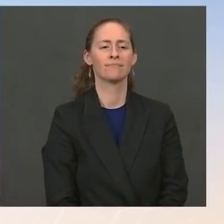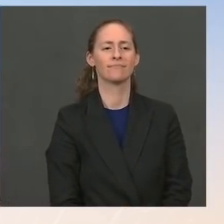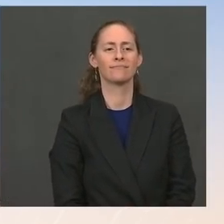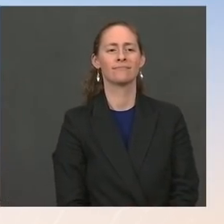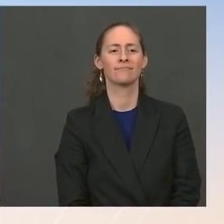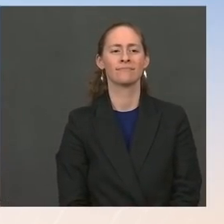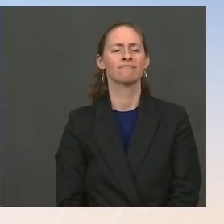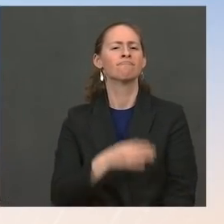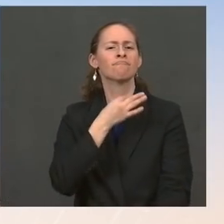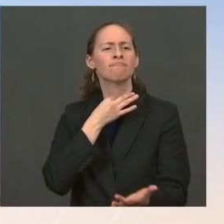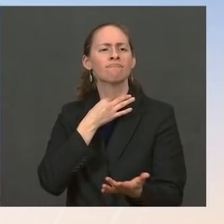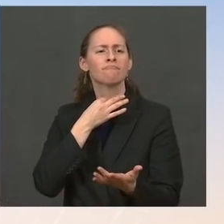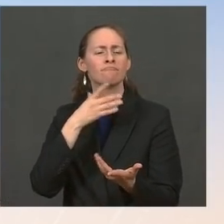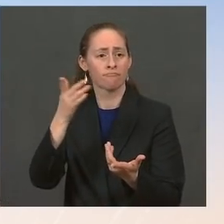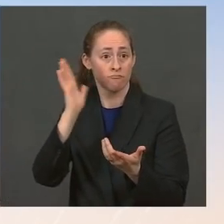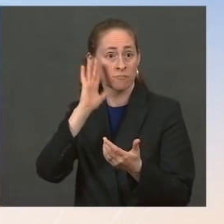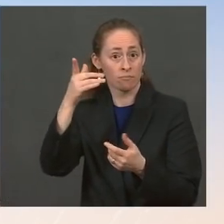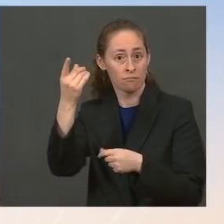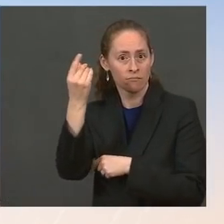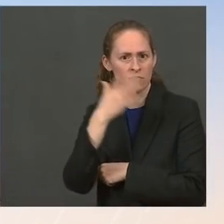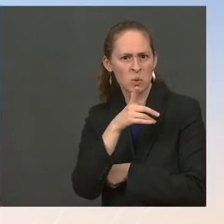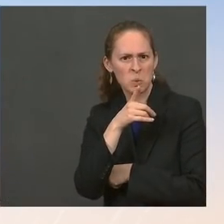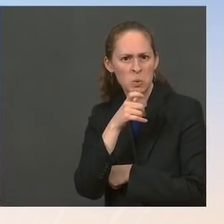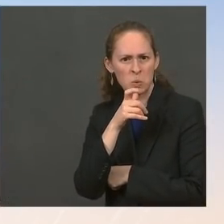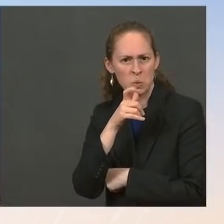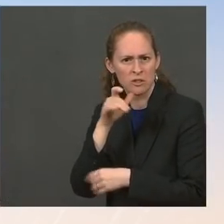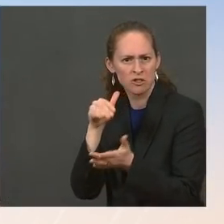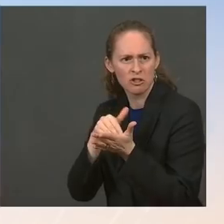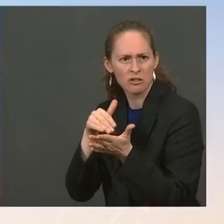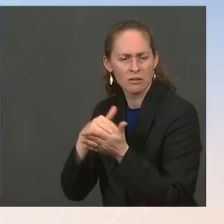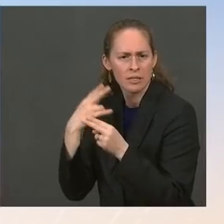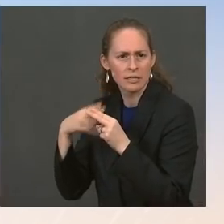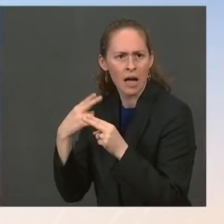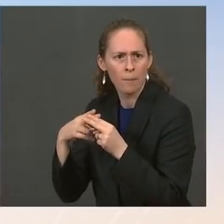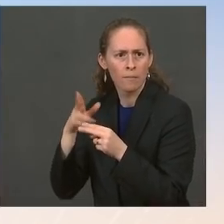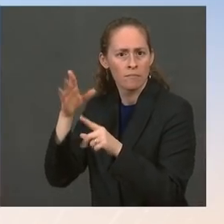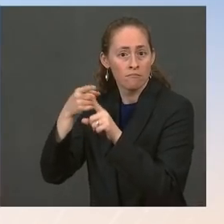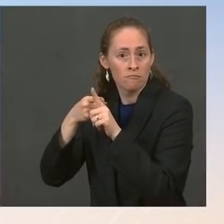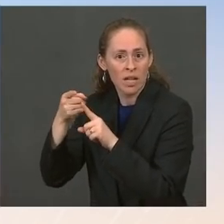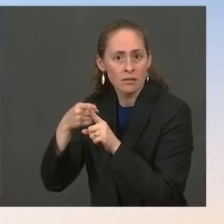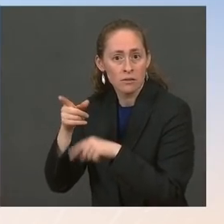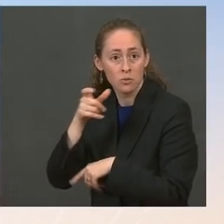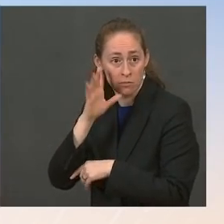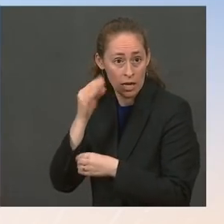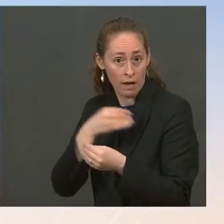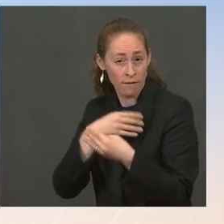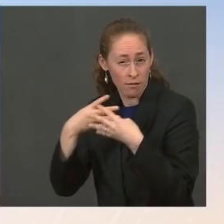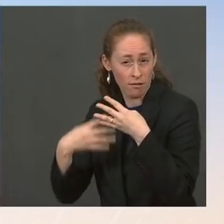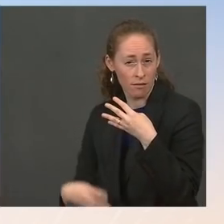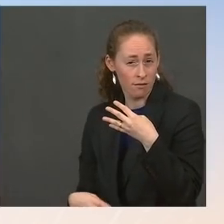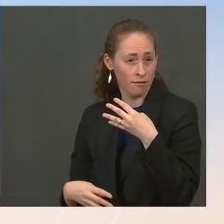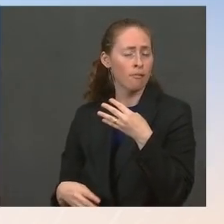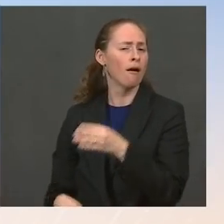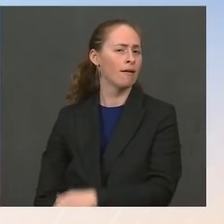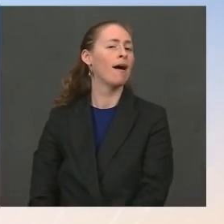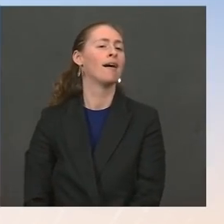who treated the President and their assorted specialties? Ms. Psaki: We will be offering -- we will be referencing additional medical experts